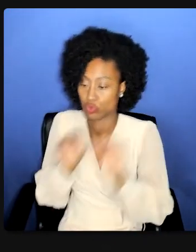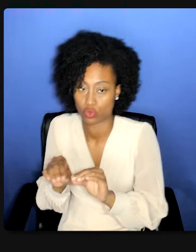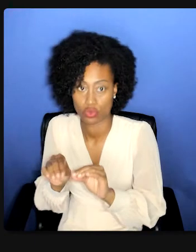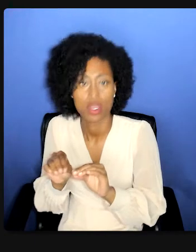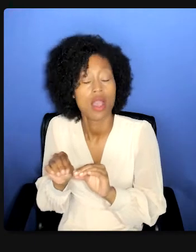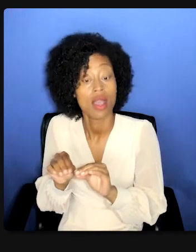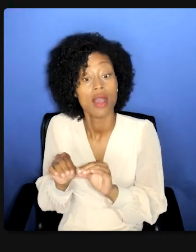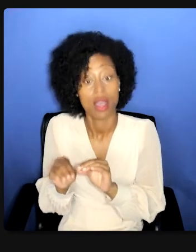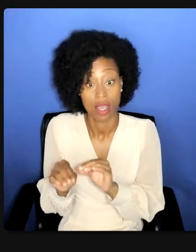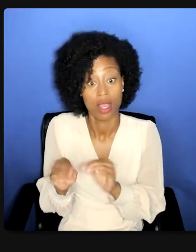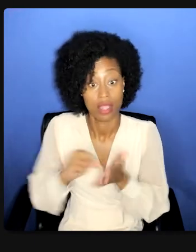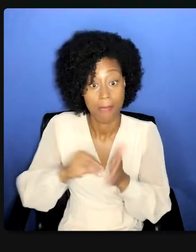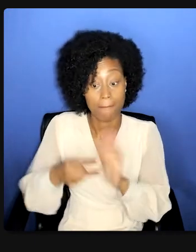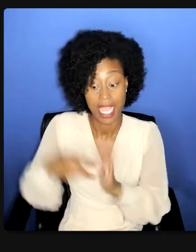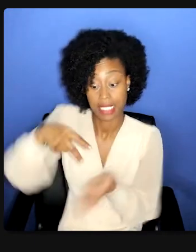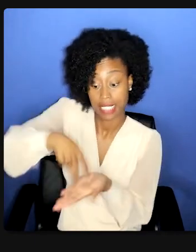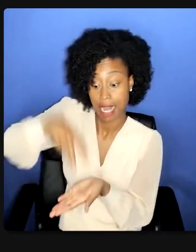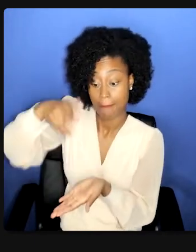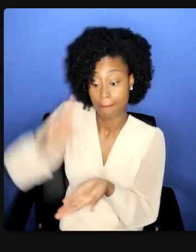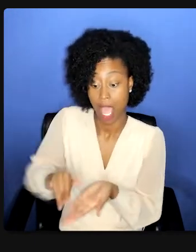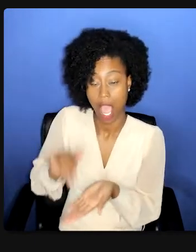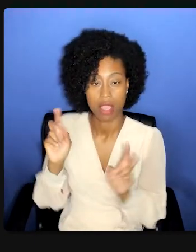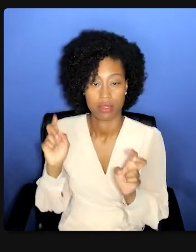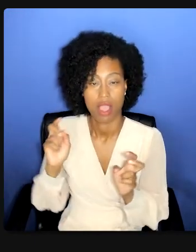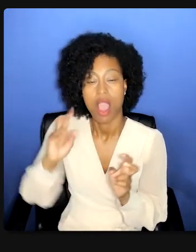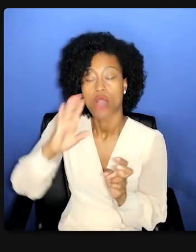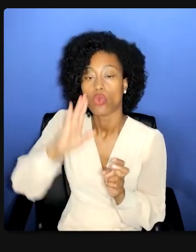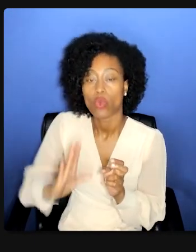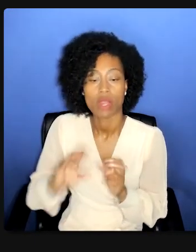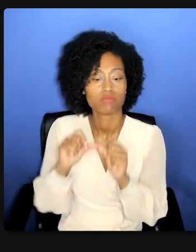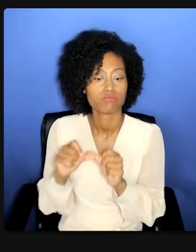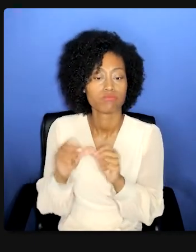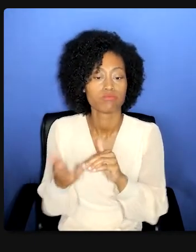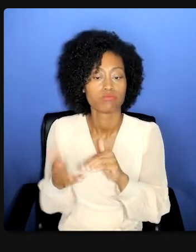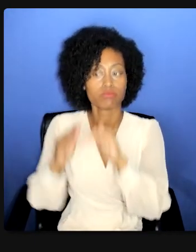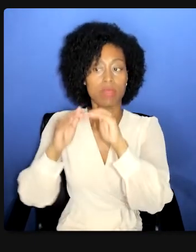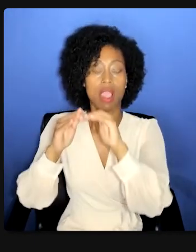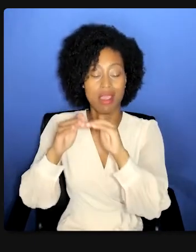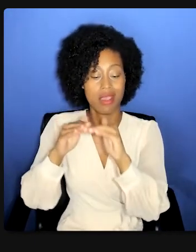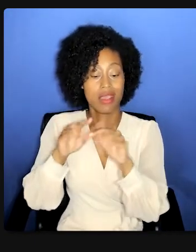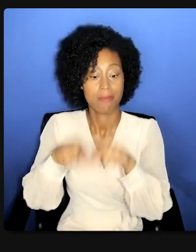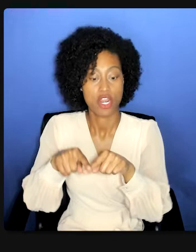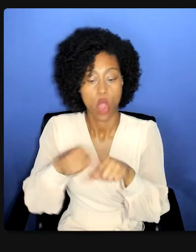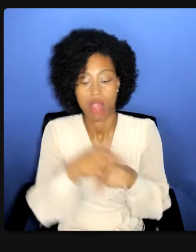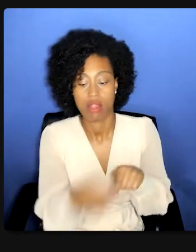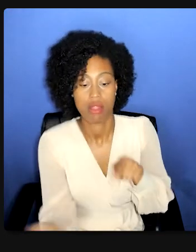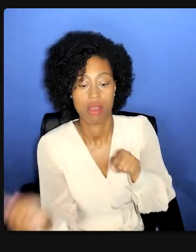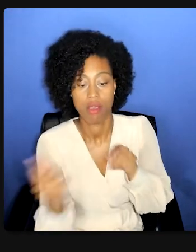In this way, your standing by will always increase to unpredicted player demand so it can support them.